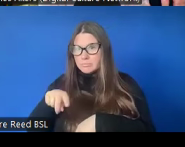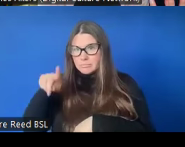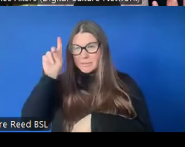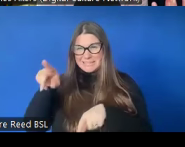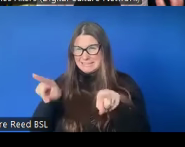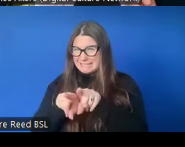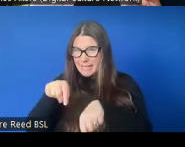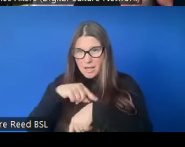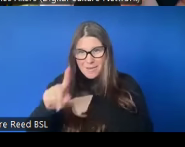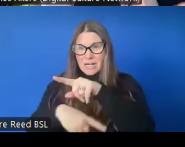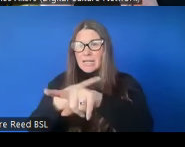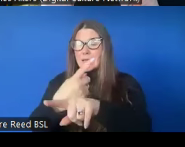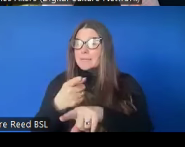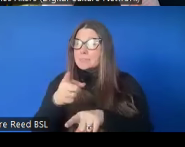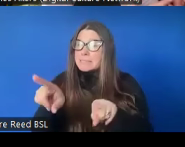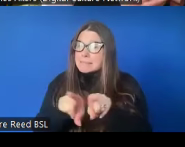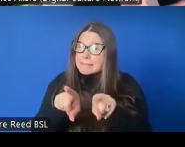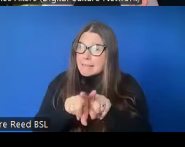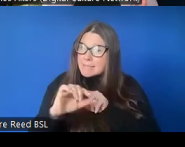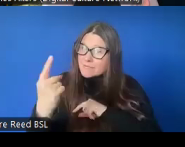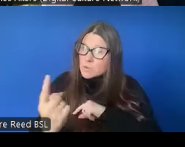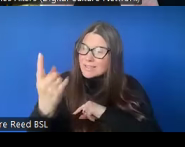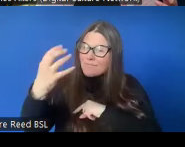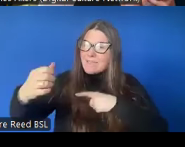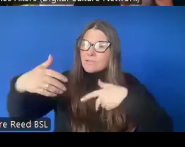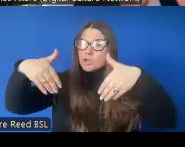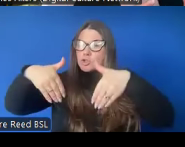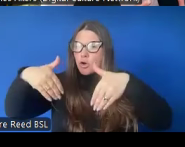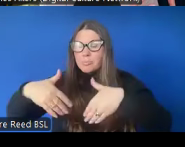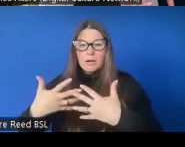things which are related to horse racing or horses in general,